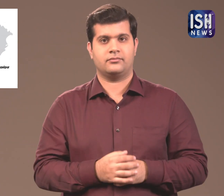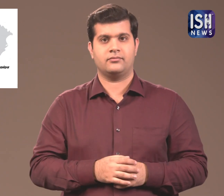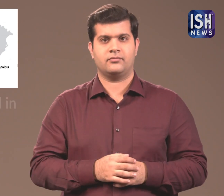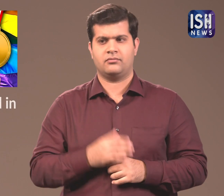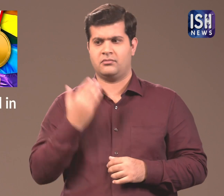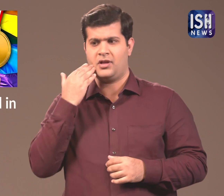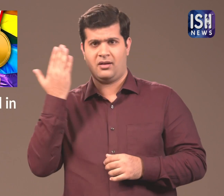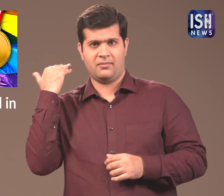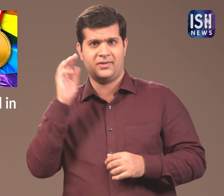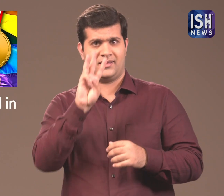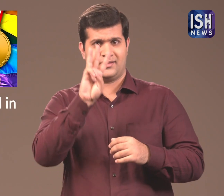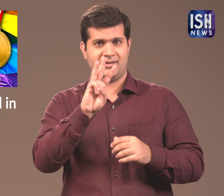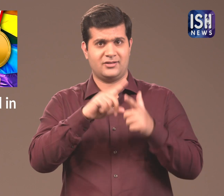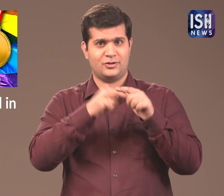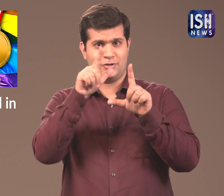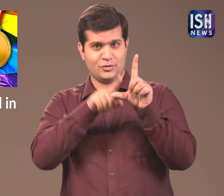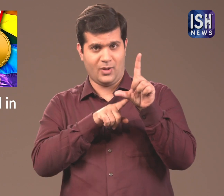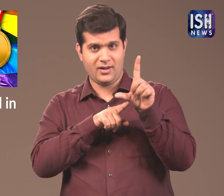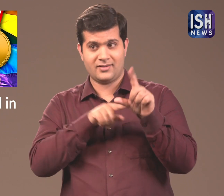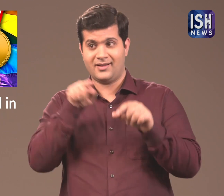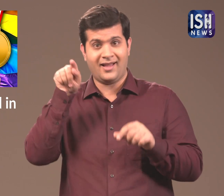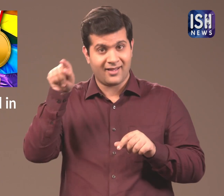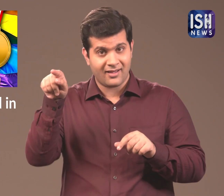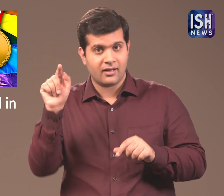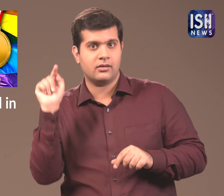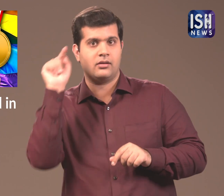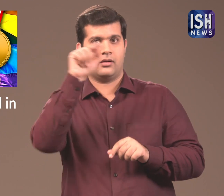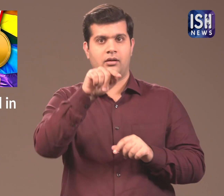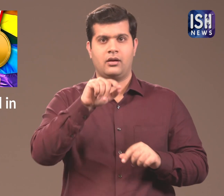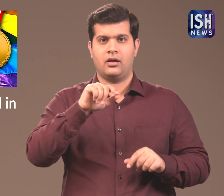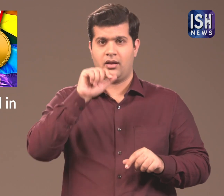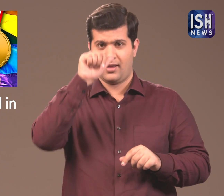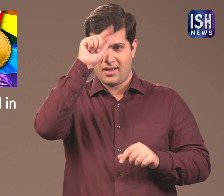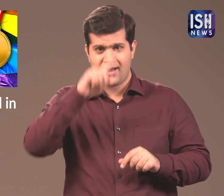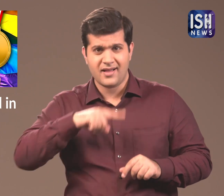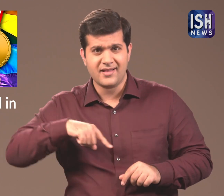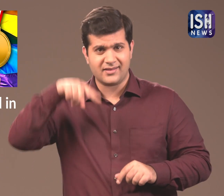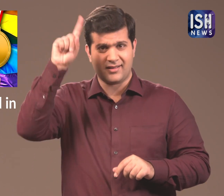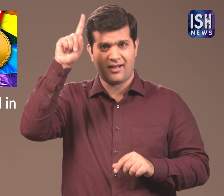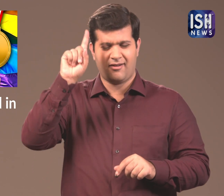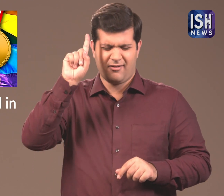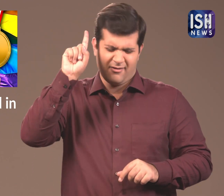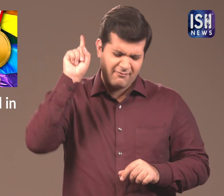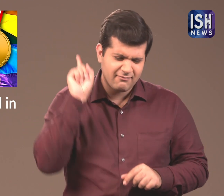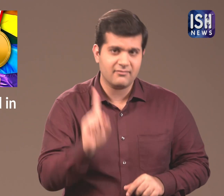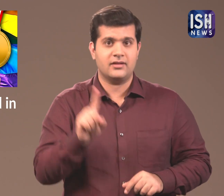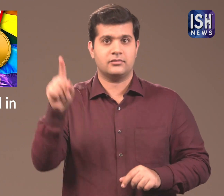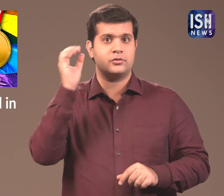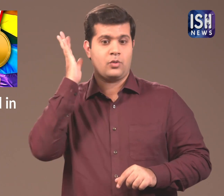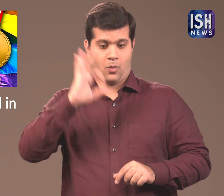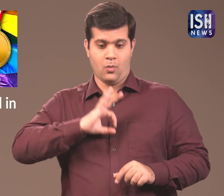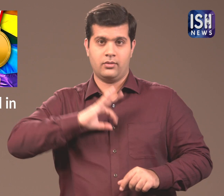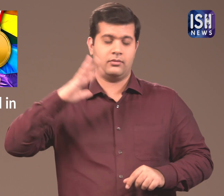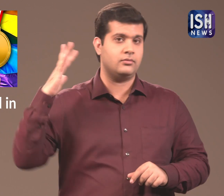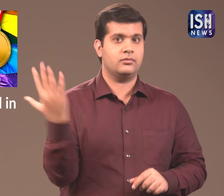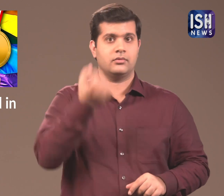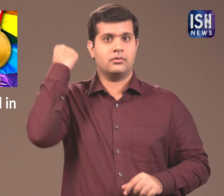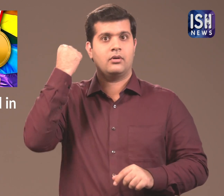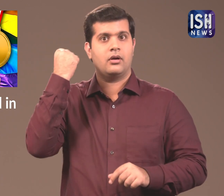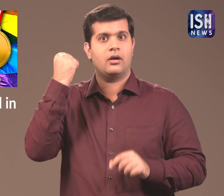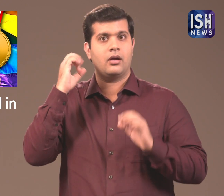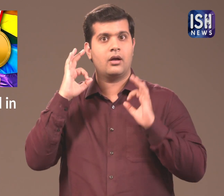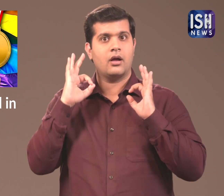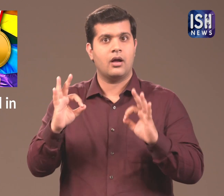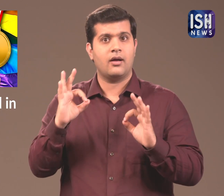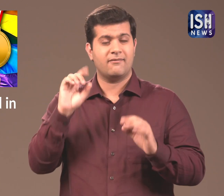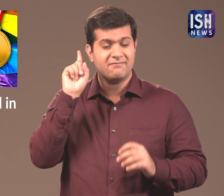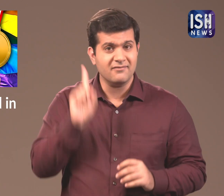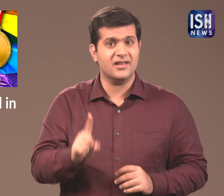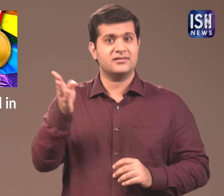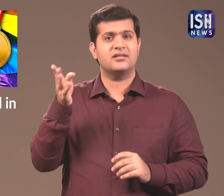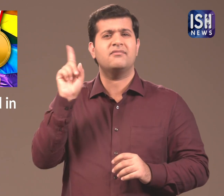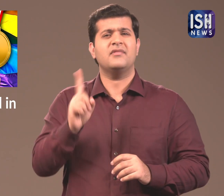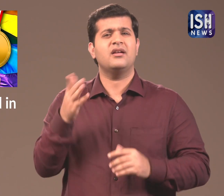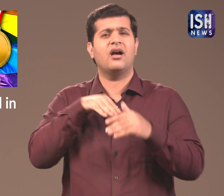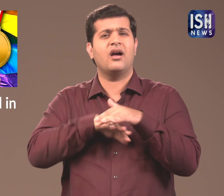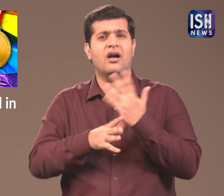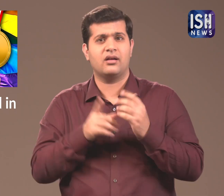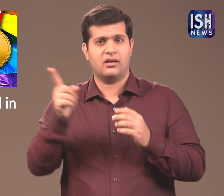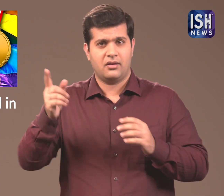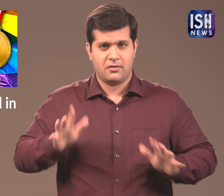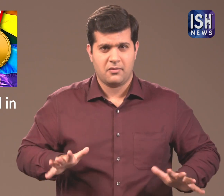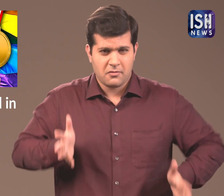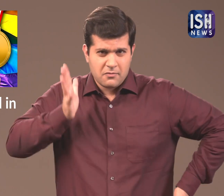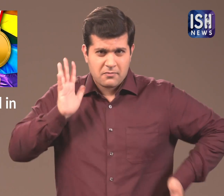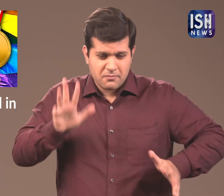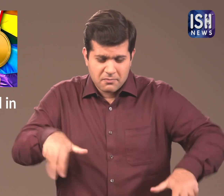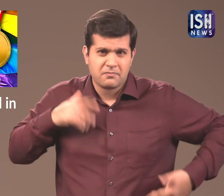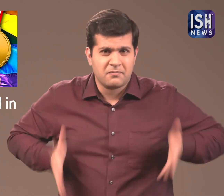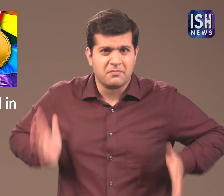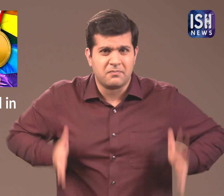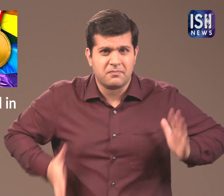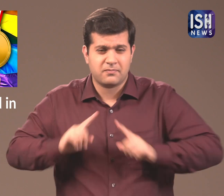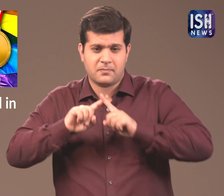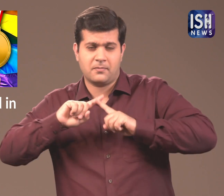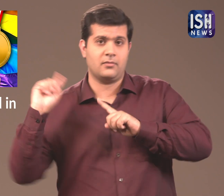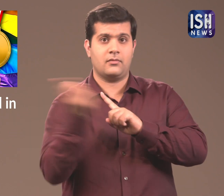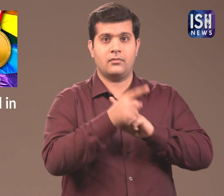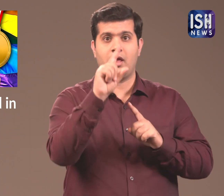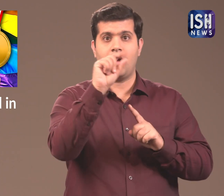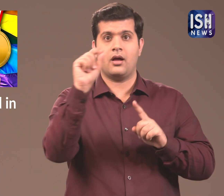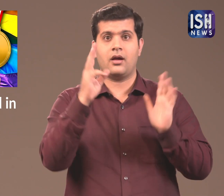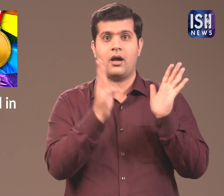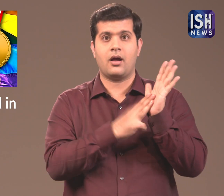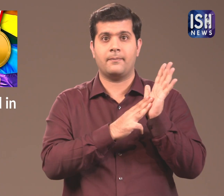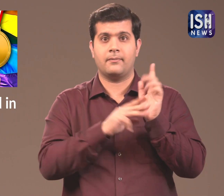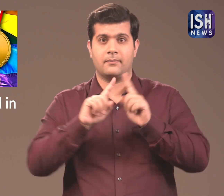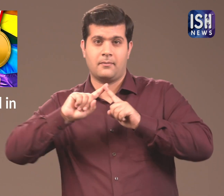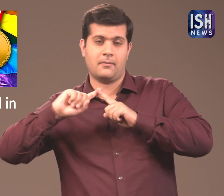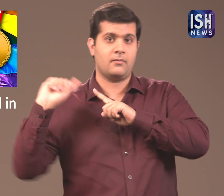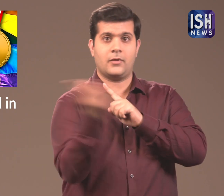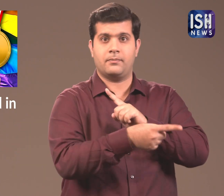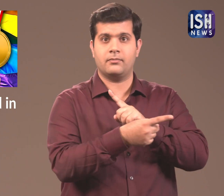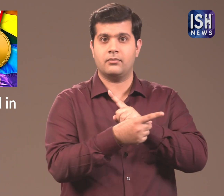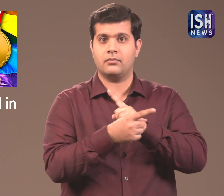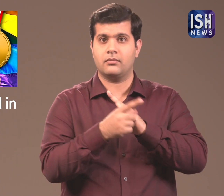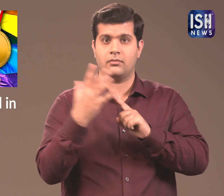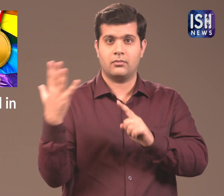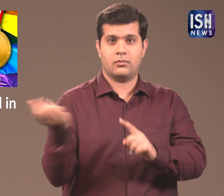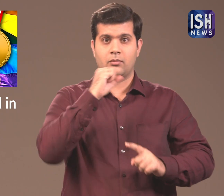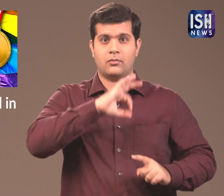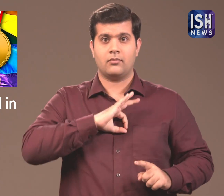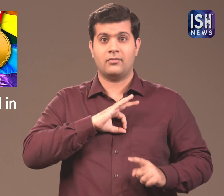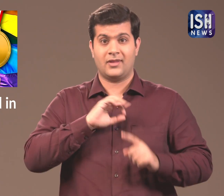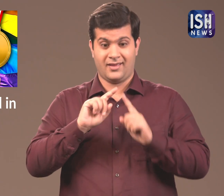On 3rd July, she became the first Indian ever to win gold in a 100 meter race.